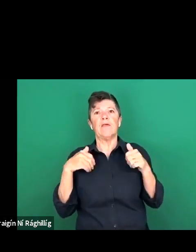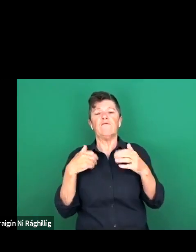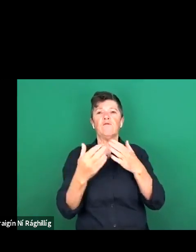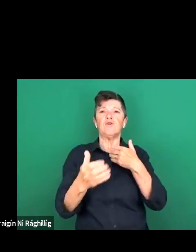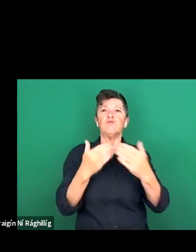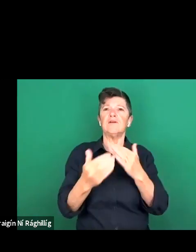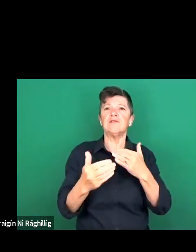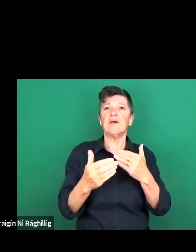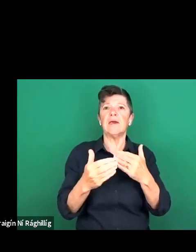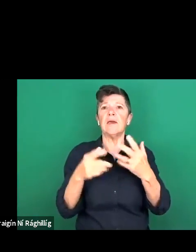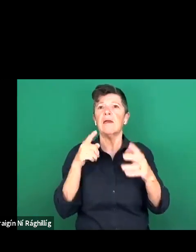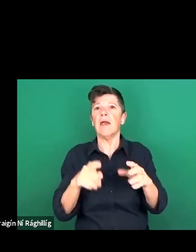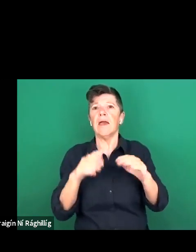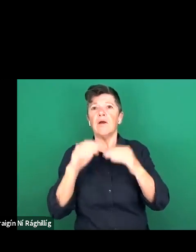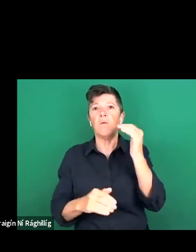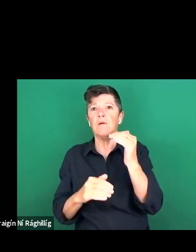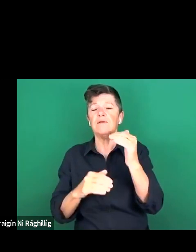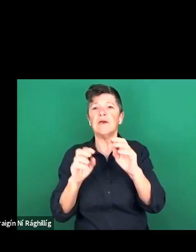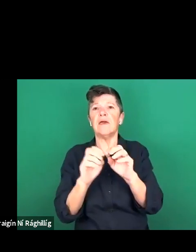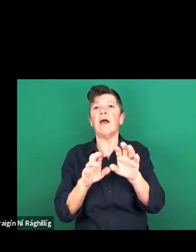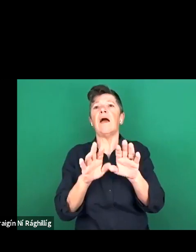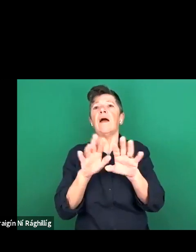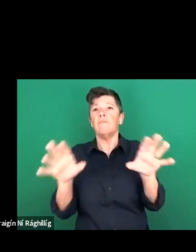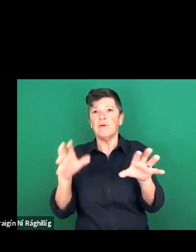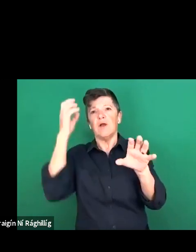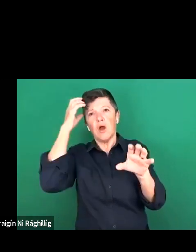The dominant social science has redistributed within nation